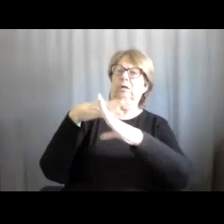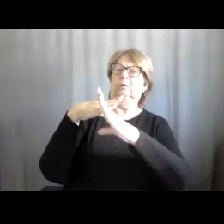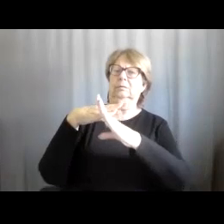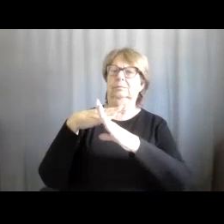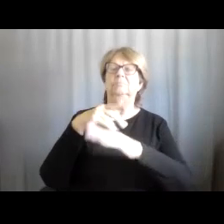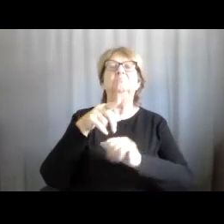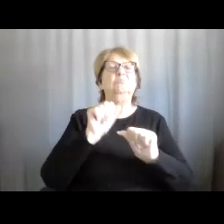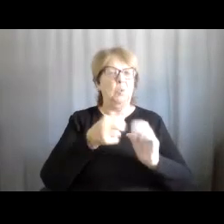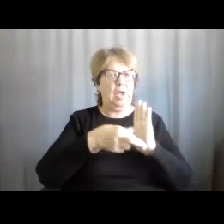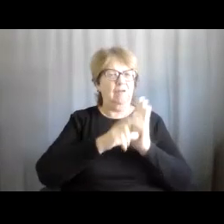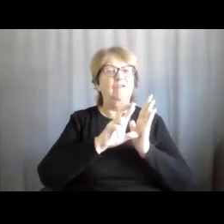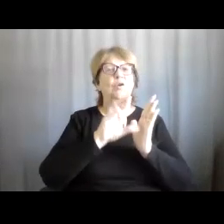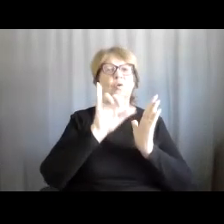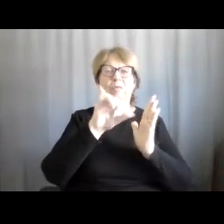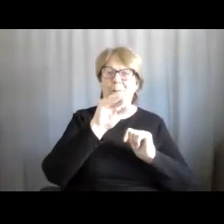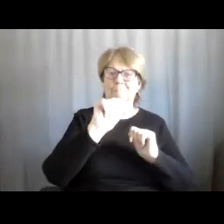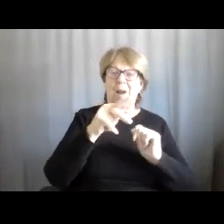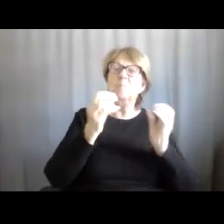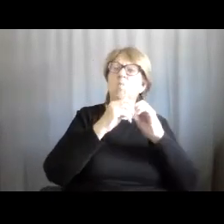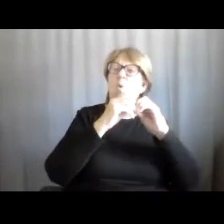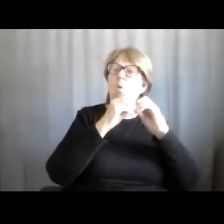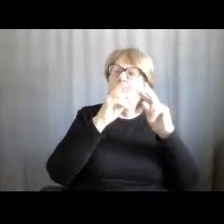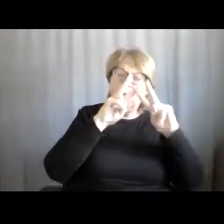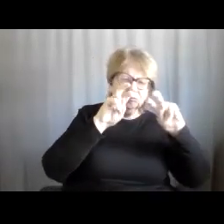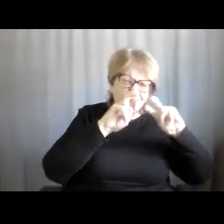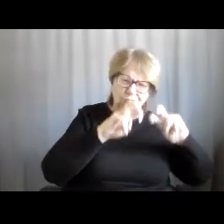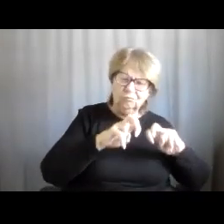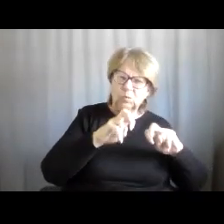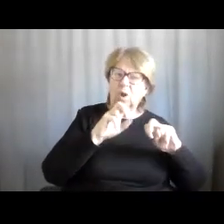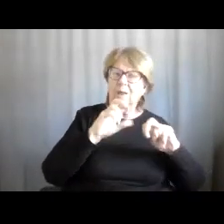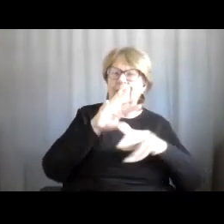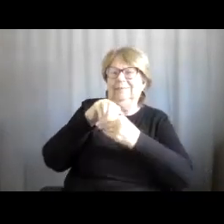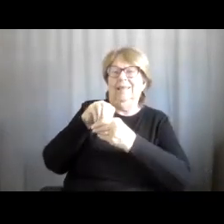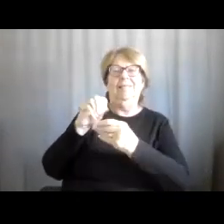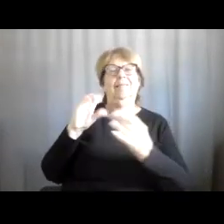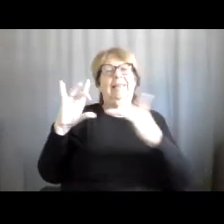story map in more detail in the link on our website.